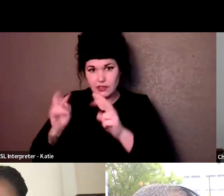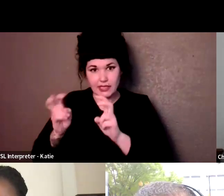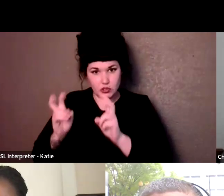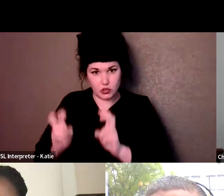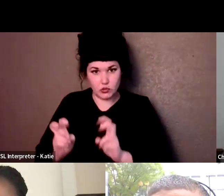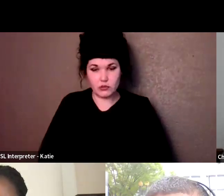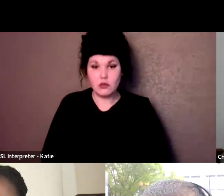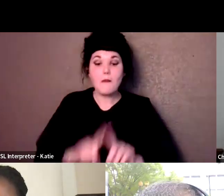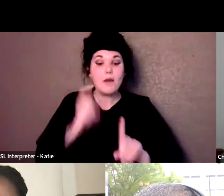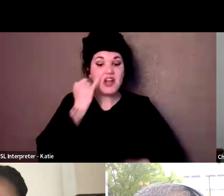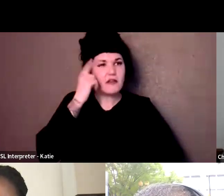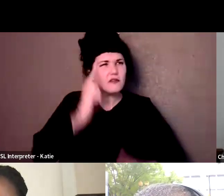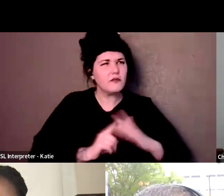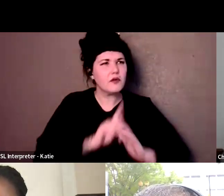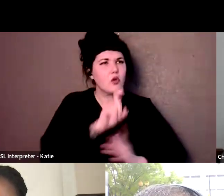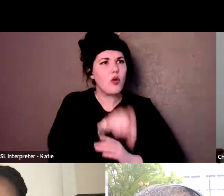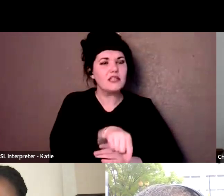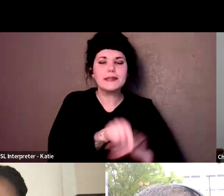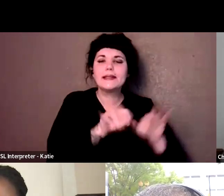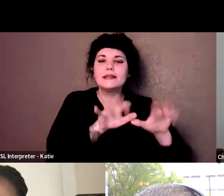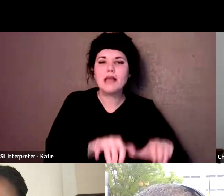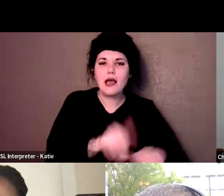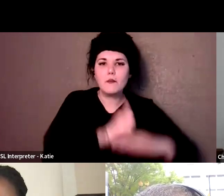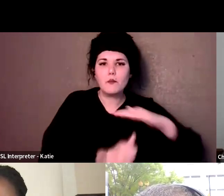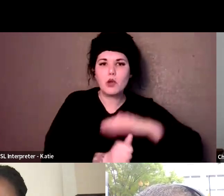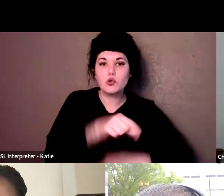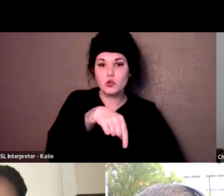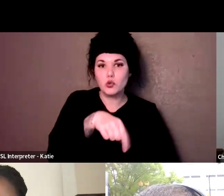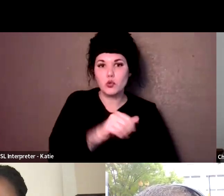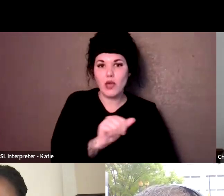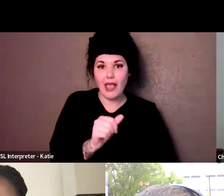have in the Q&A, we will be getting to them here at the end but I would like